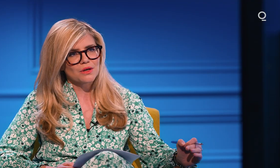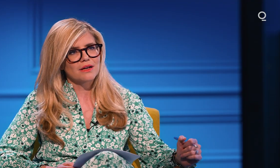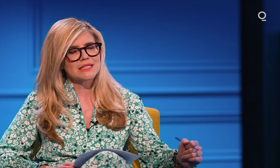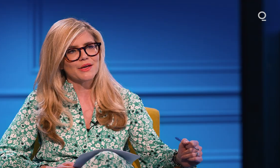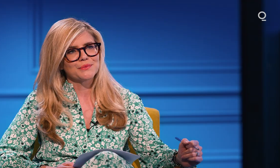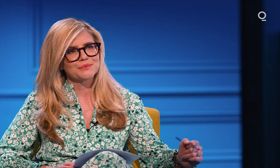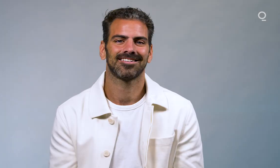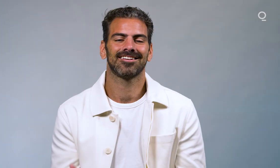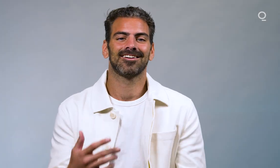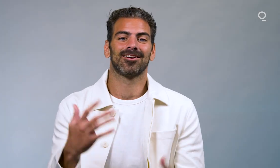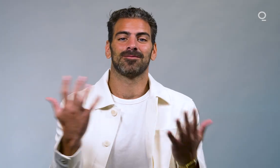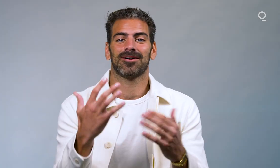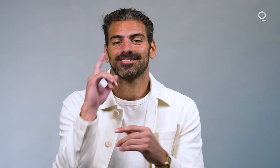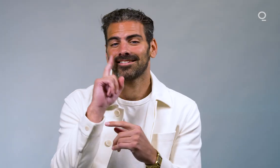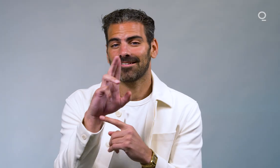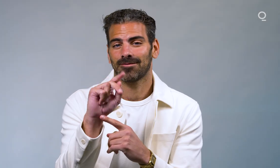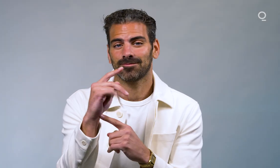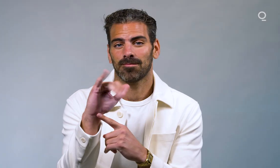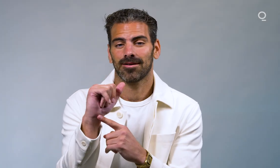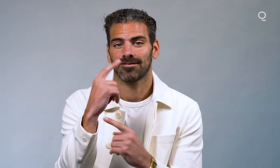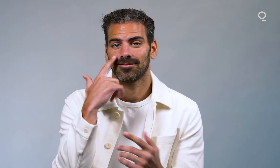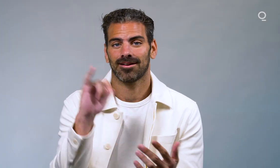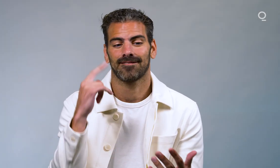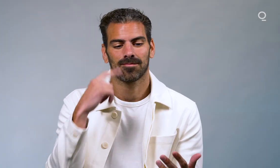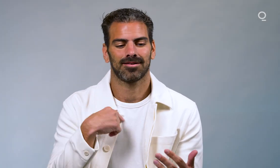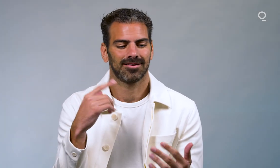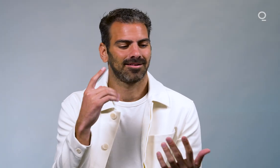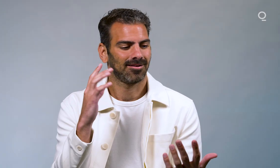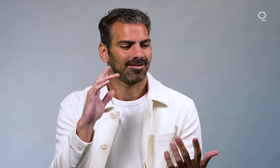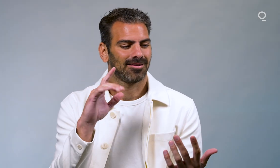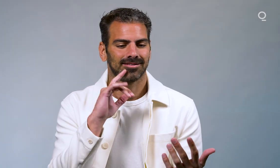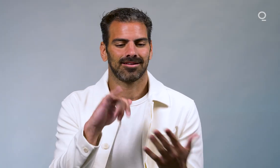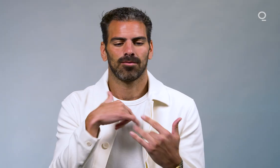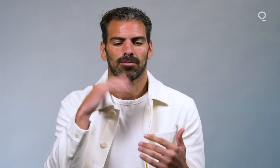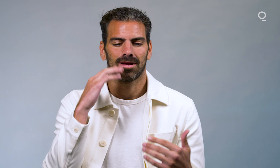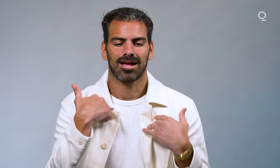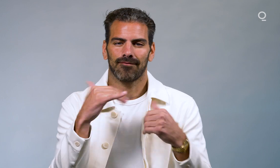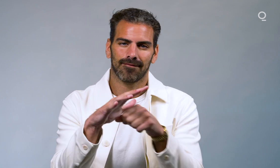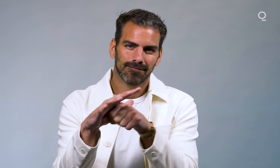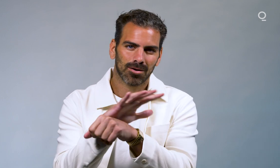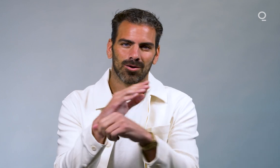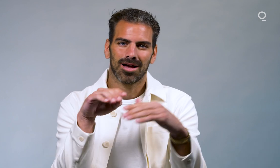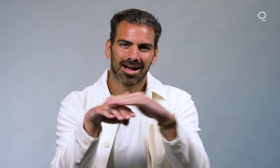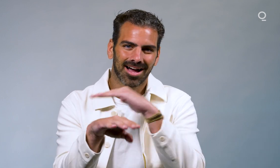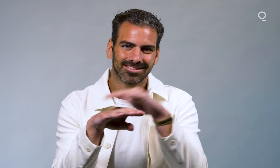look like to you? Good morning, a deaf utopia I think for me would certainly look like a place where